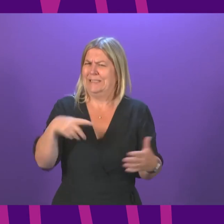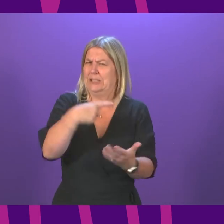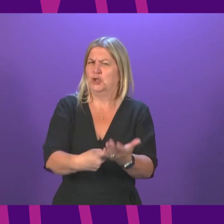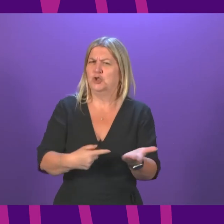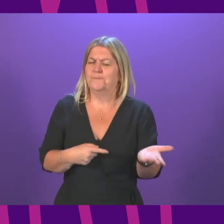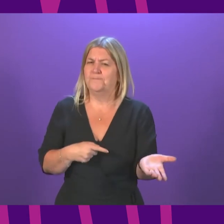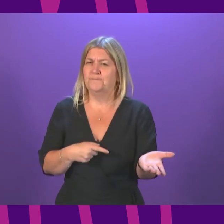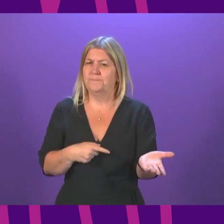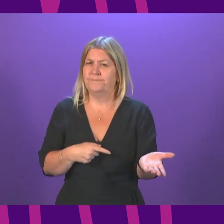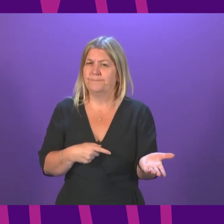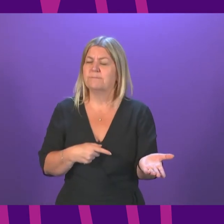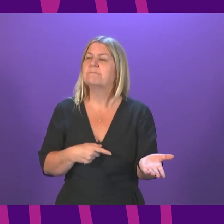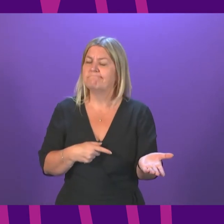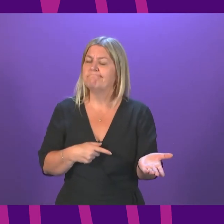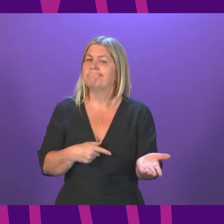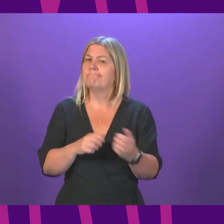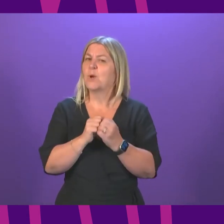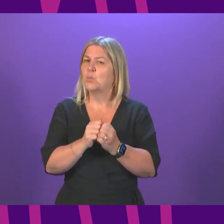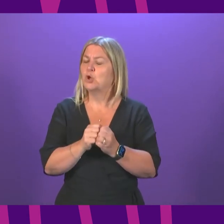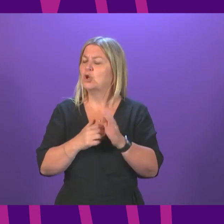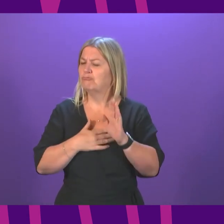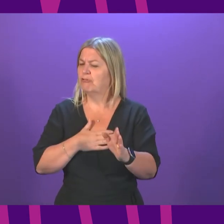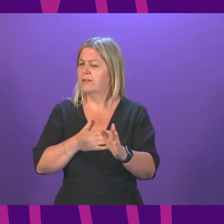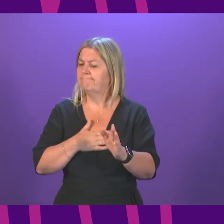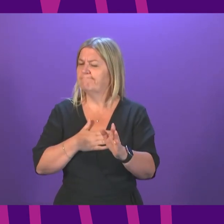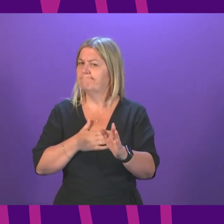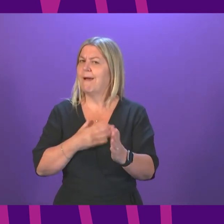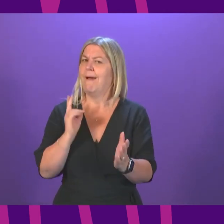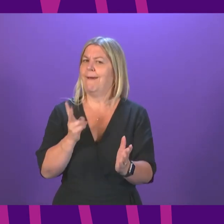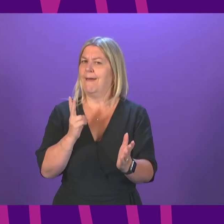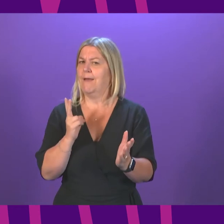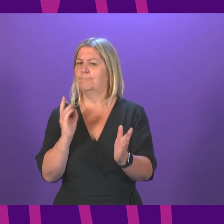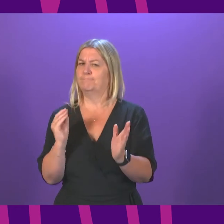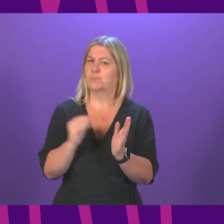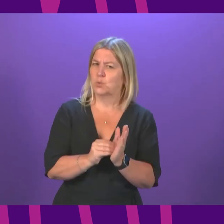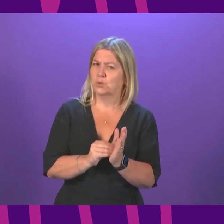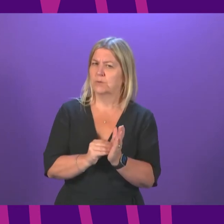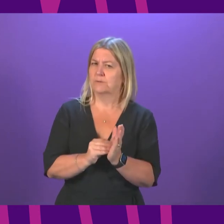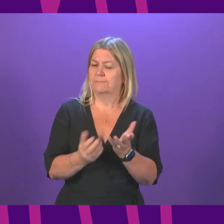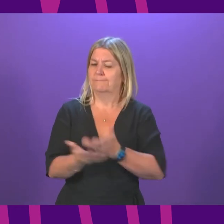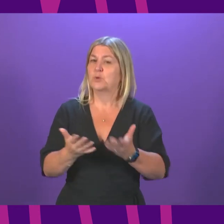it would probably be worth relodging the amendment. I thought that he would realise that we are